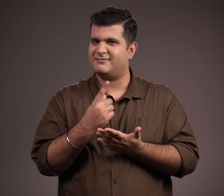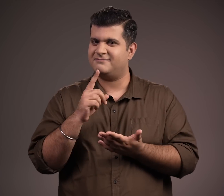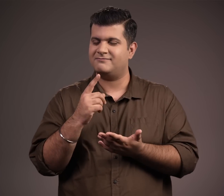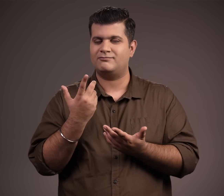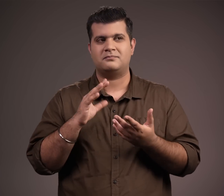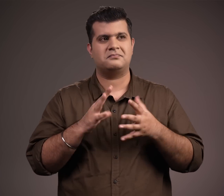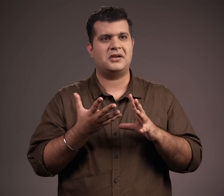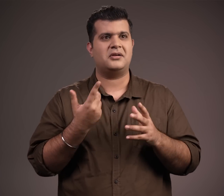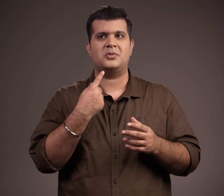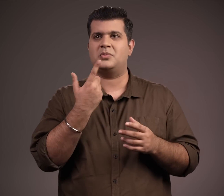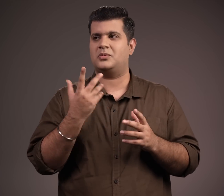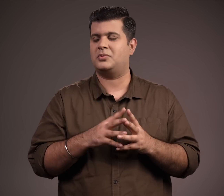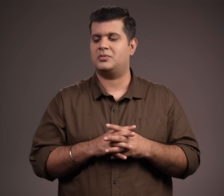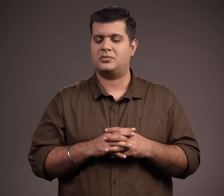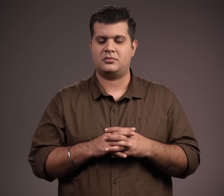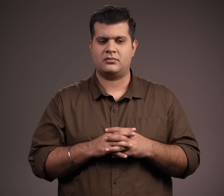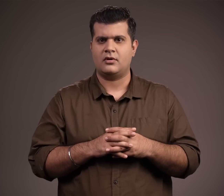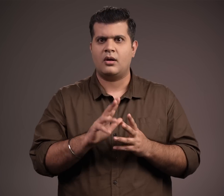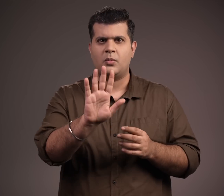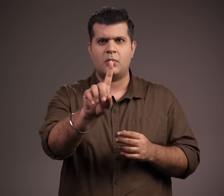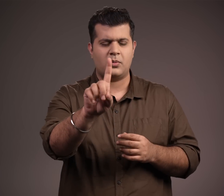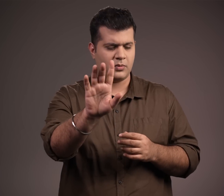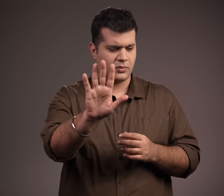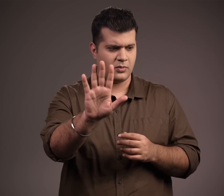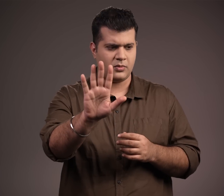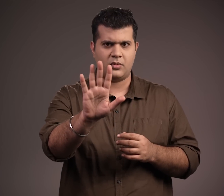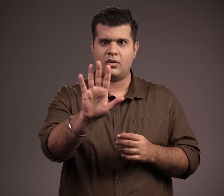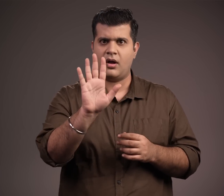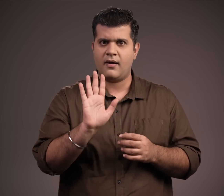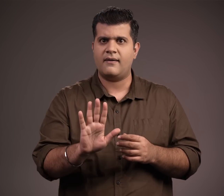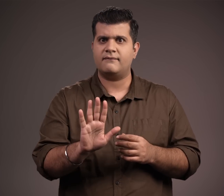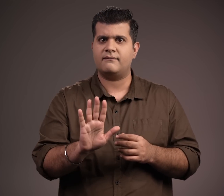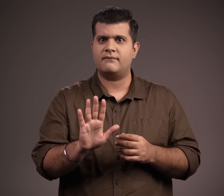Right? But who will develop it? Oh wait! We already have one!